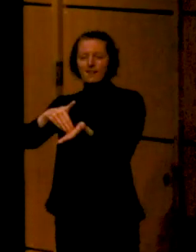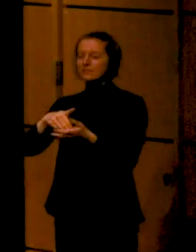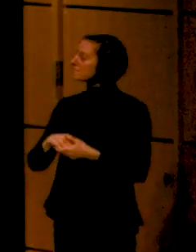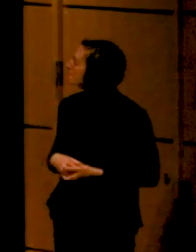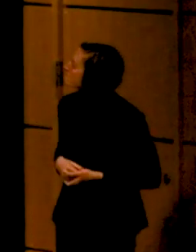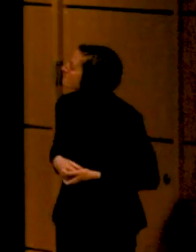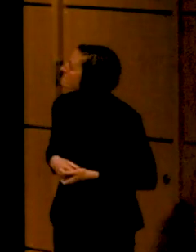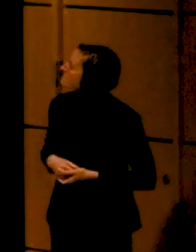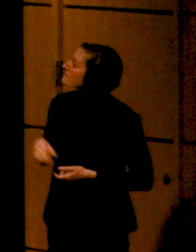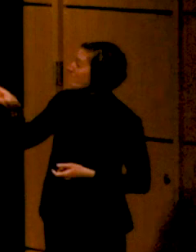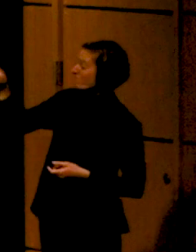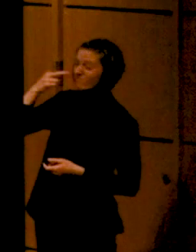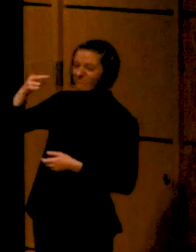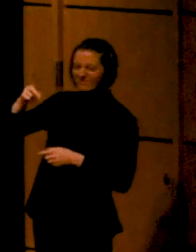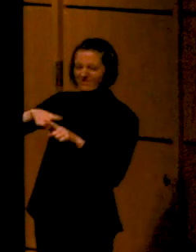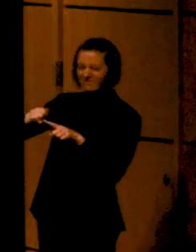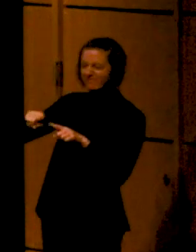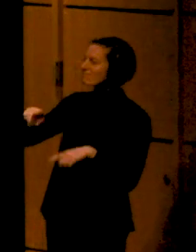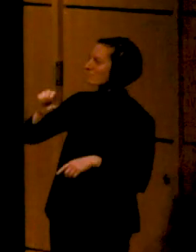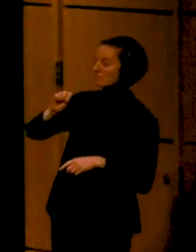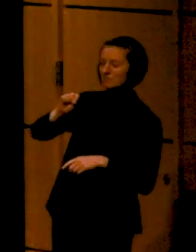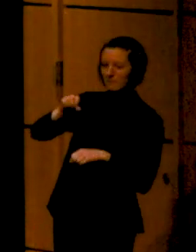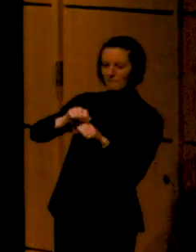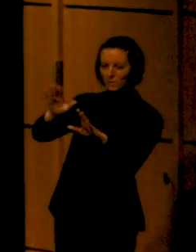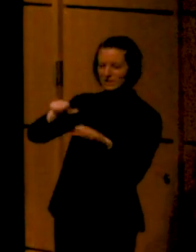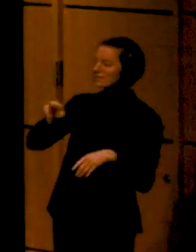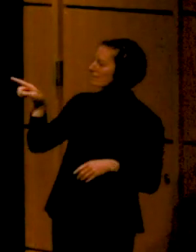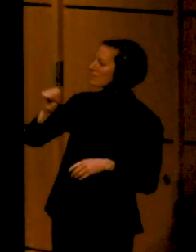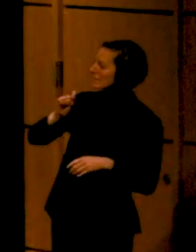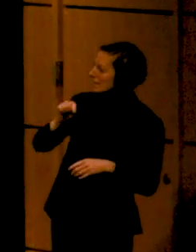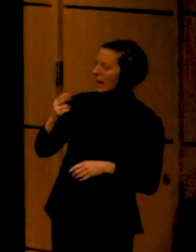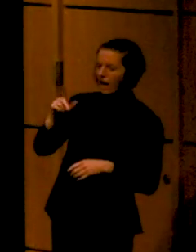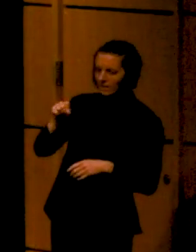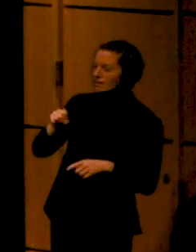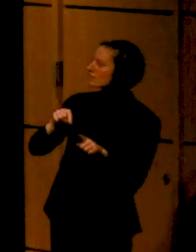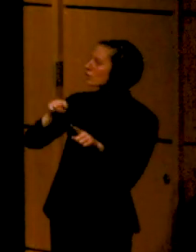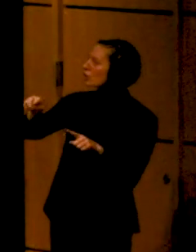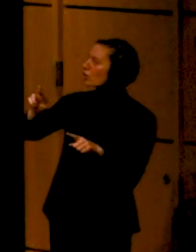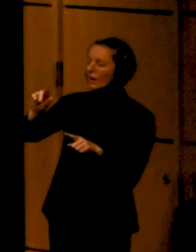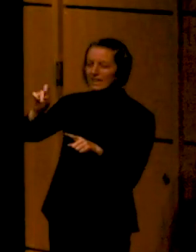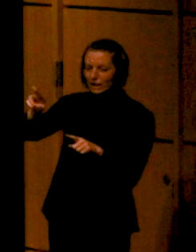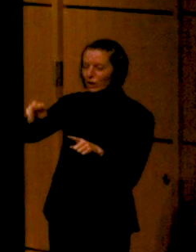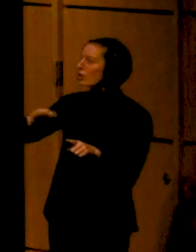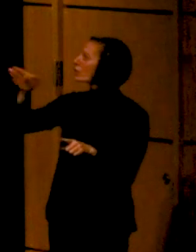Helens, Rainier, and Adams. Some of the stories about this make Mount St. Helens feminine.